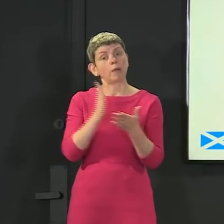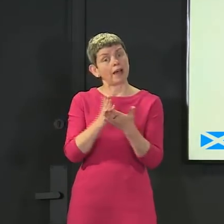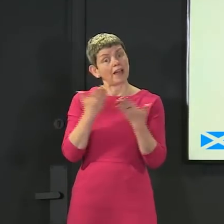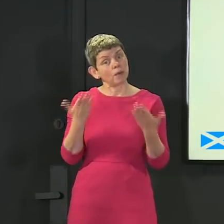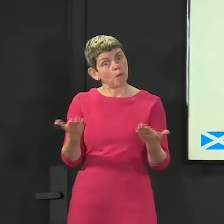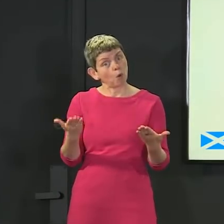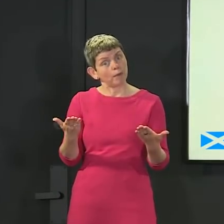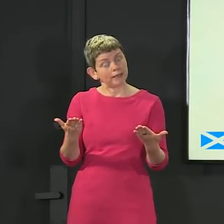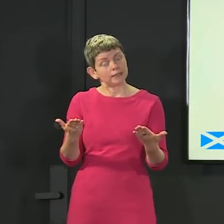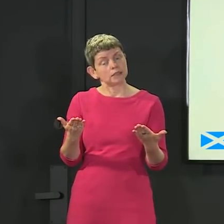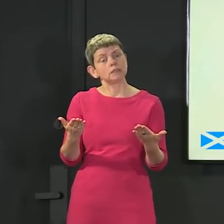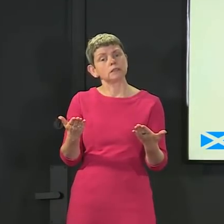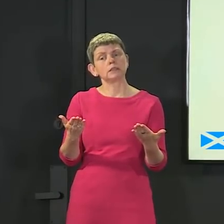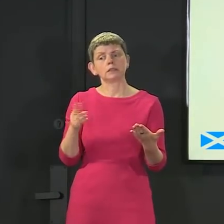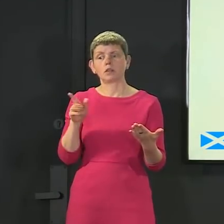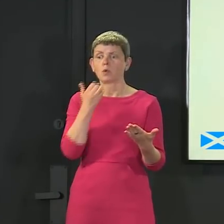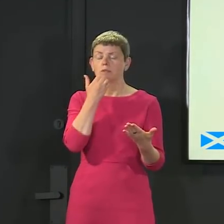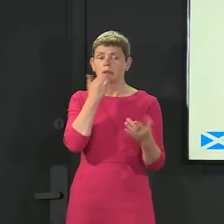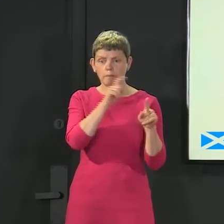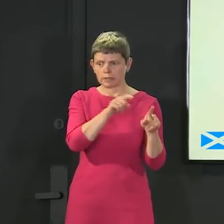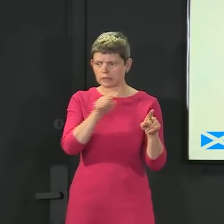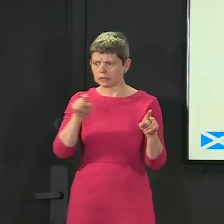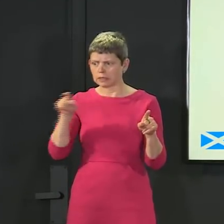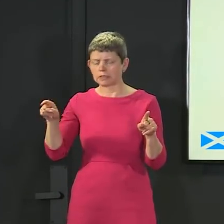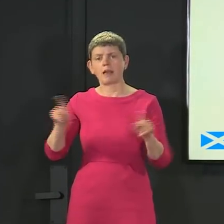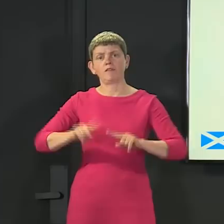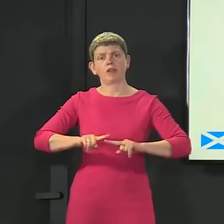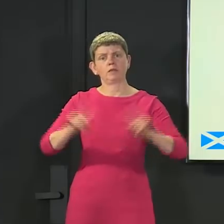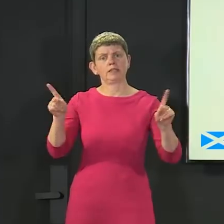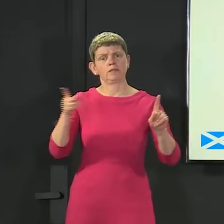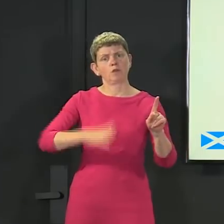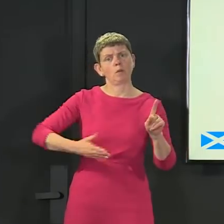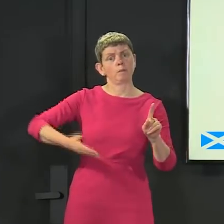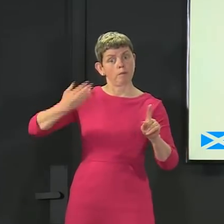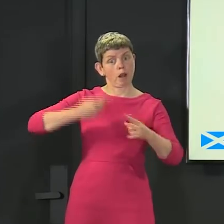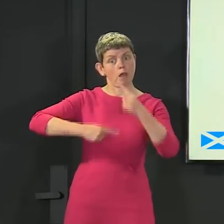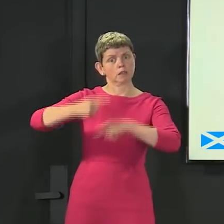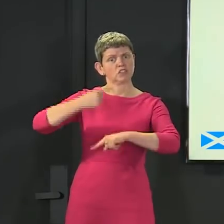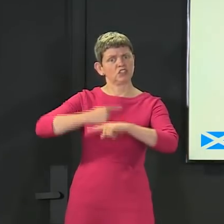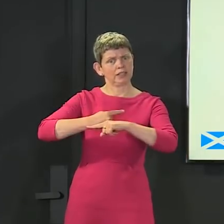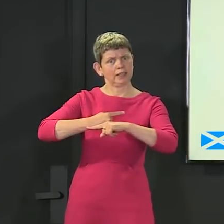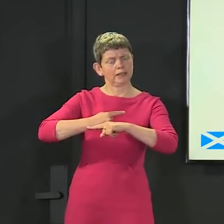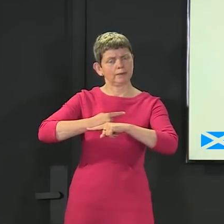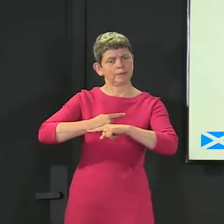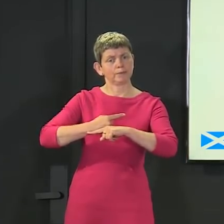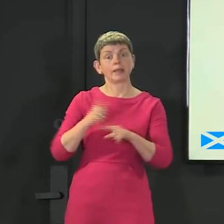we vaccinate more and more people in those older age groups working next in that 40 to 50 age group